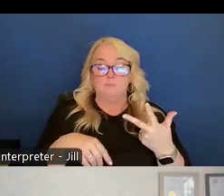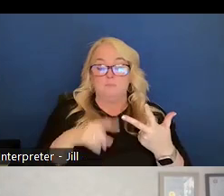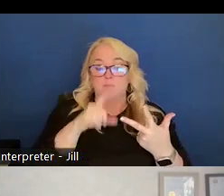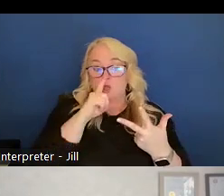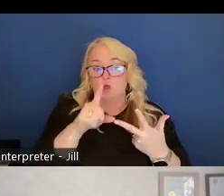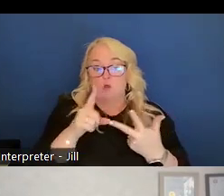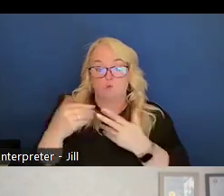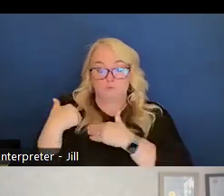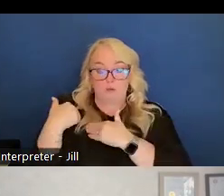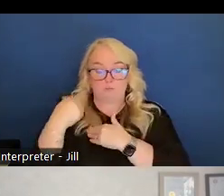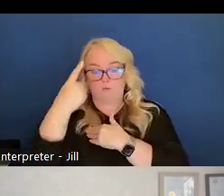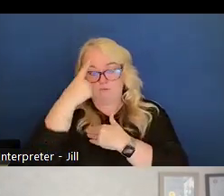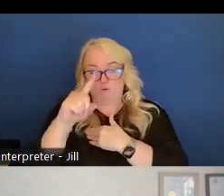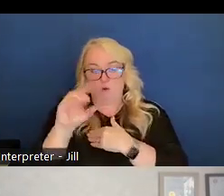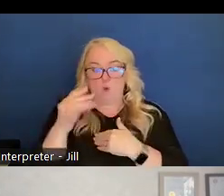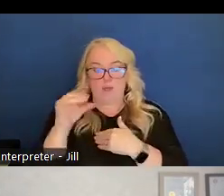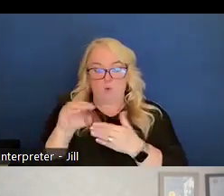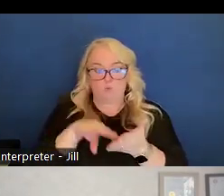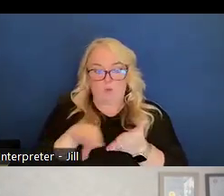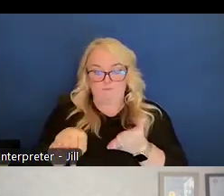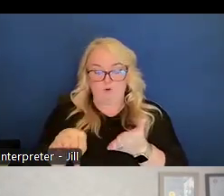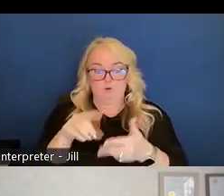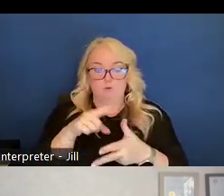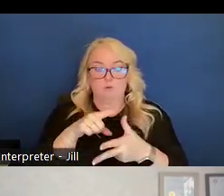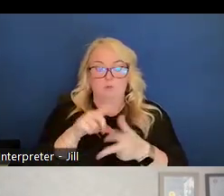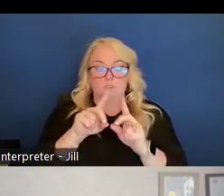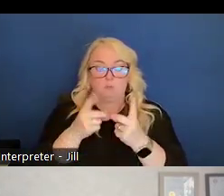for Ohio's waivers. We have the Ohio Department of Medicaid, the